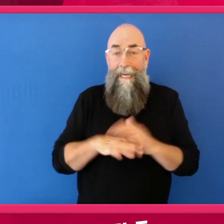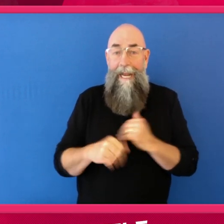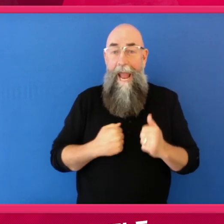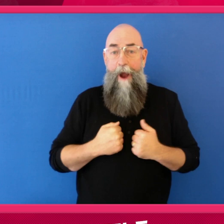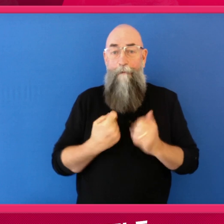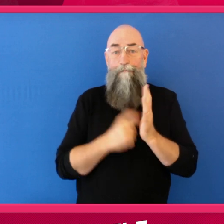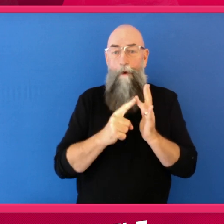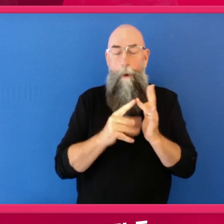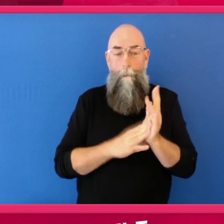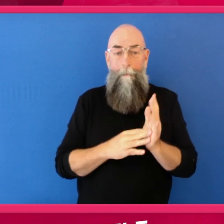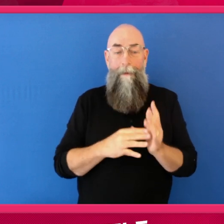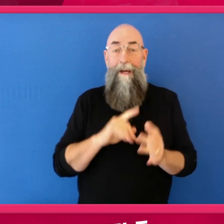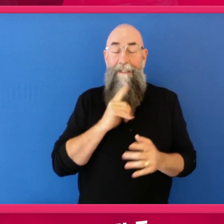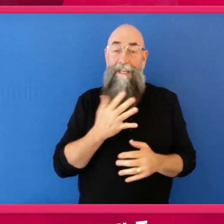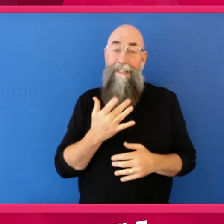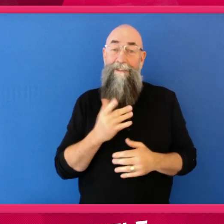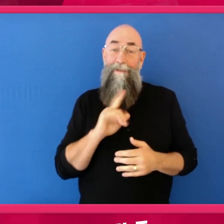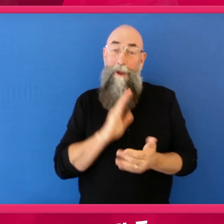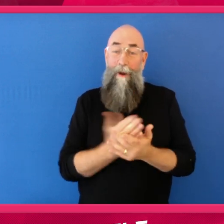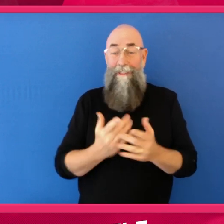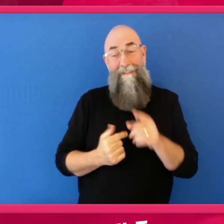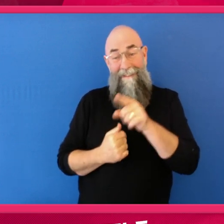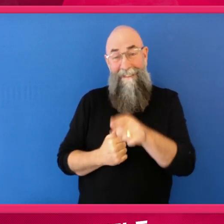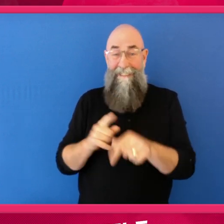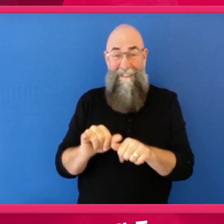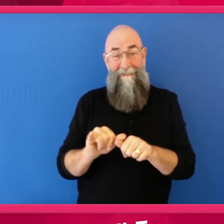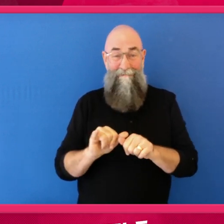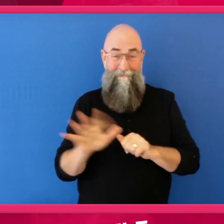play it. Funnily enough like we were at a training camp in Cairns before coming here